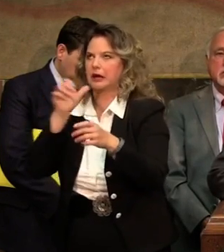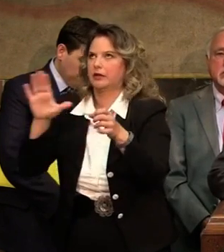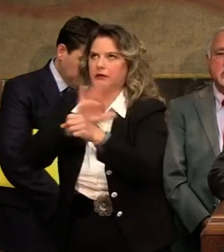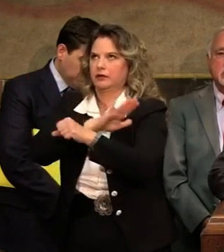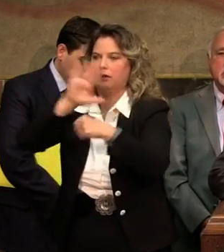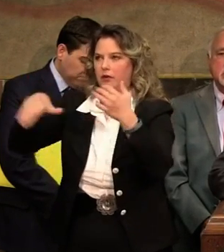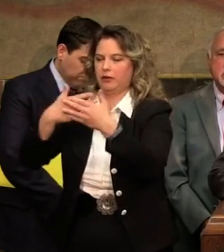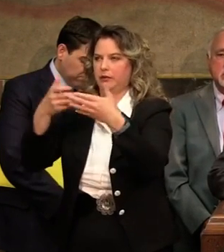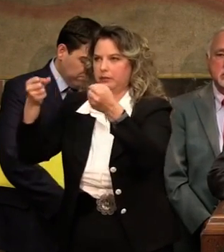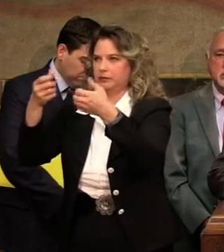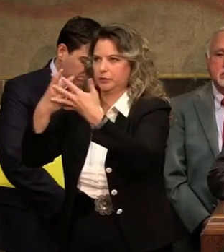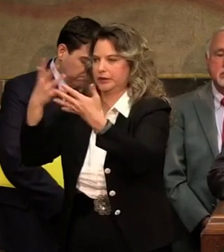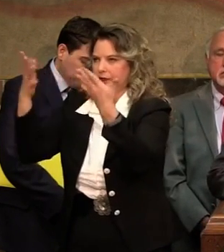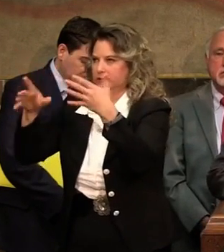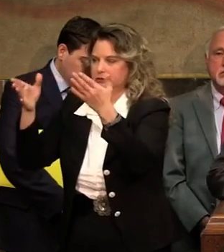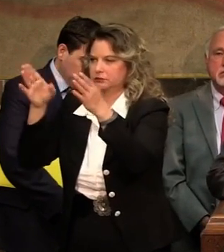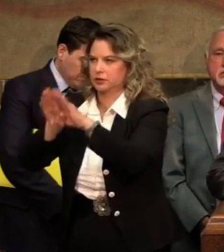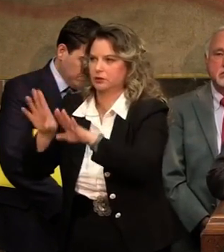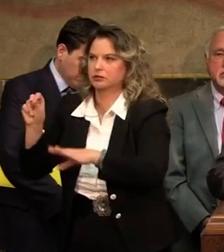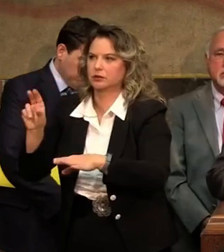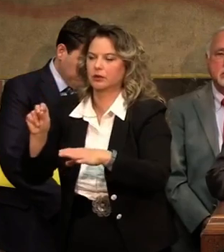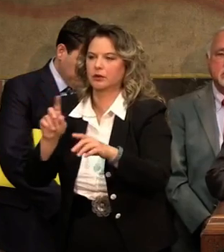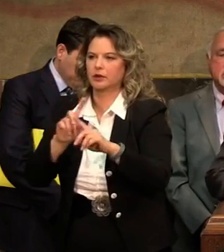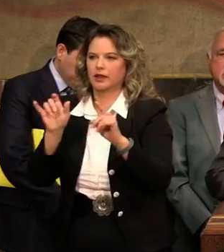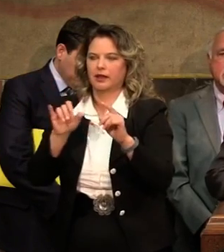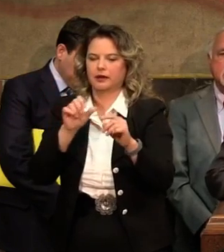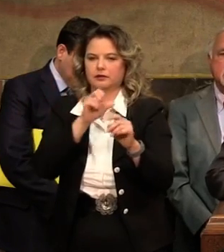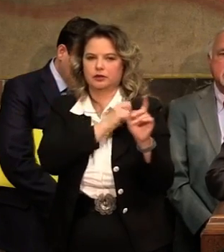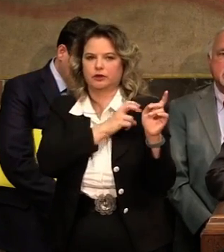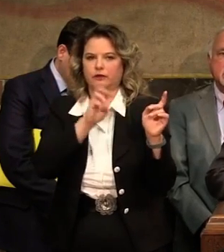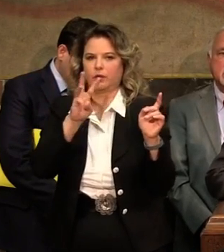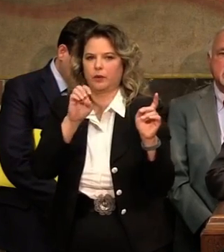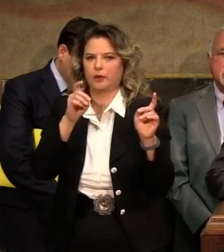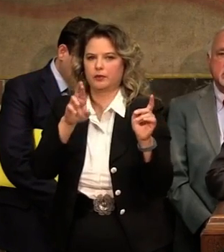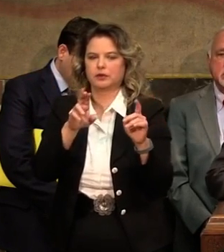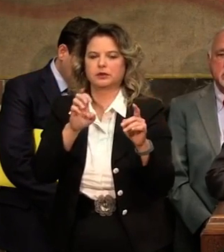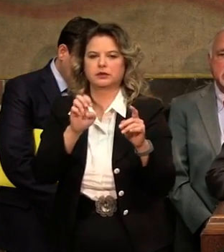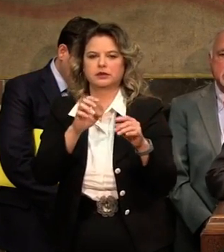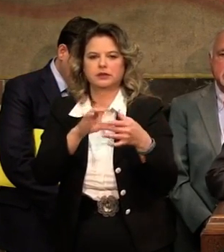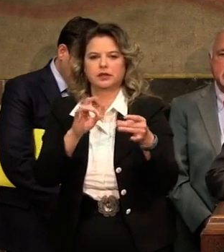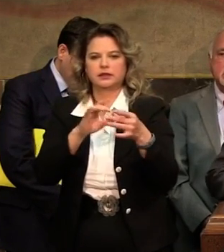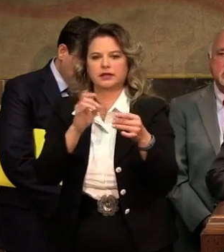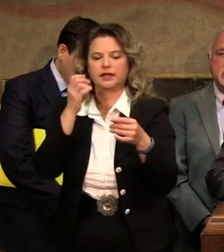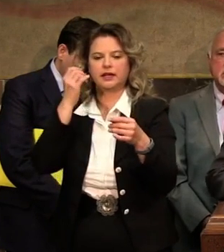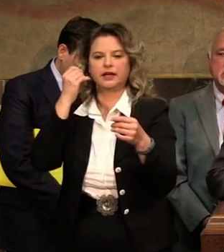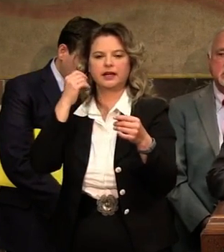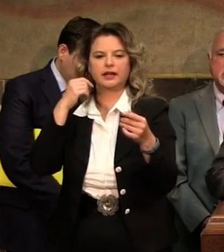whoever said it's really not a you know if you if you you know it's kind of making lemonade out of lemon it you know